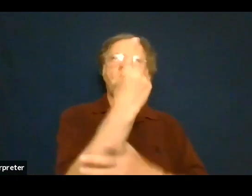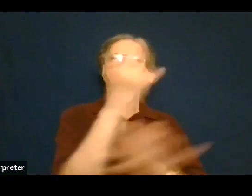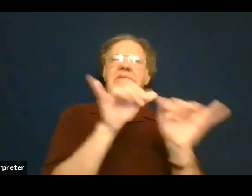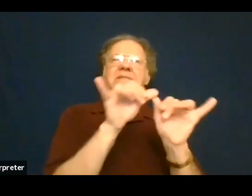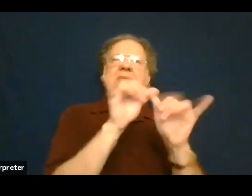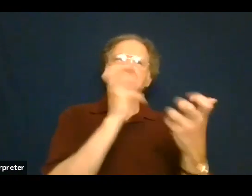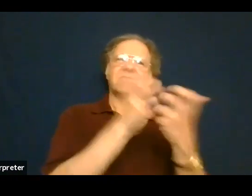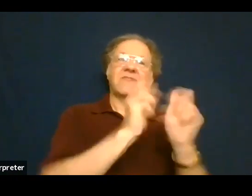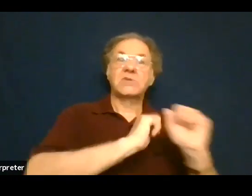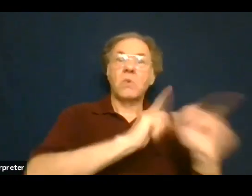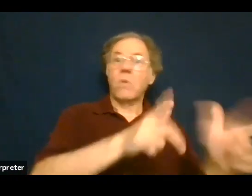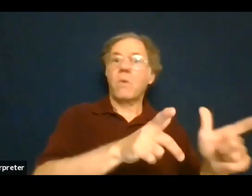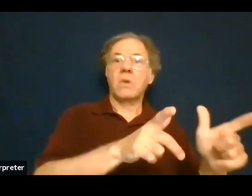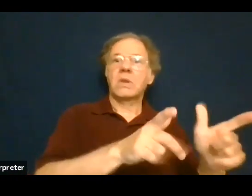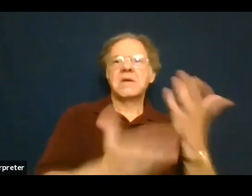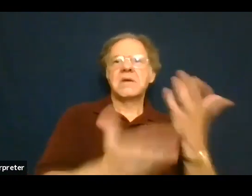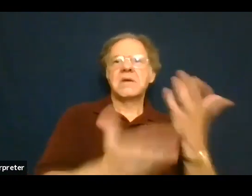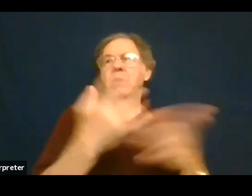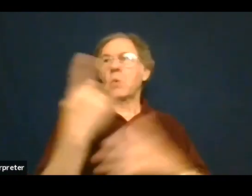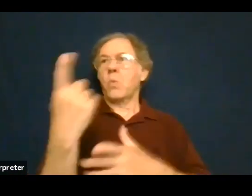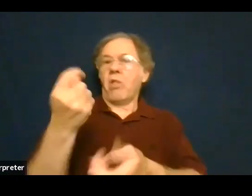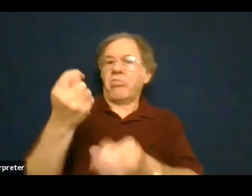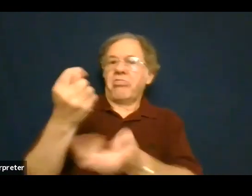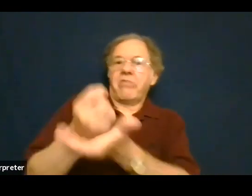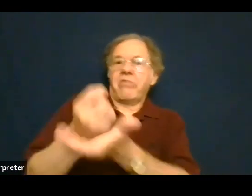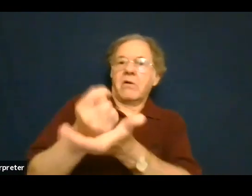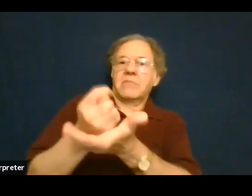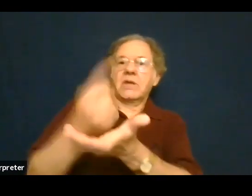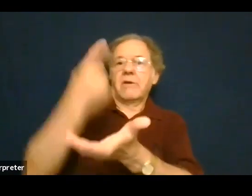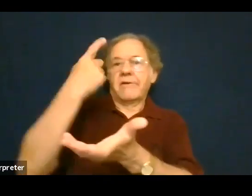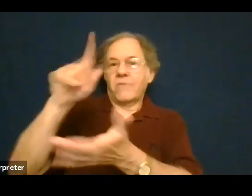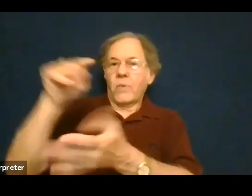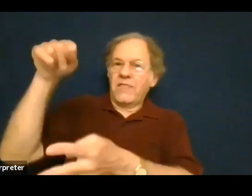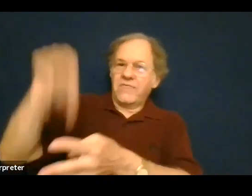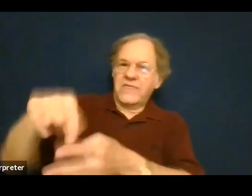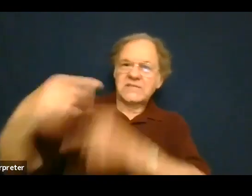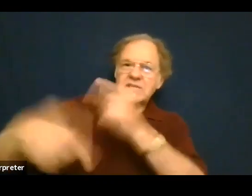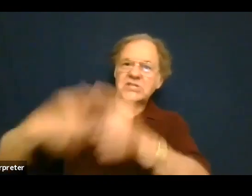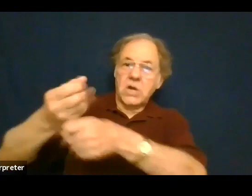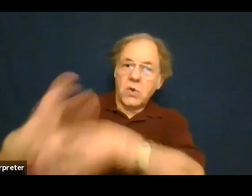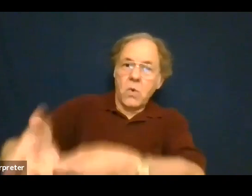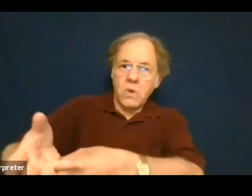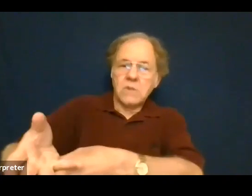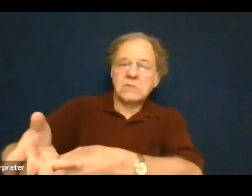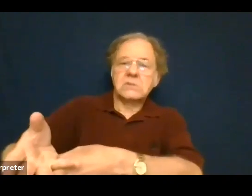might be one therapy for this genetic cause or a combination.